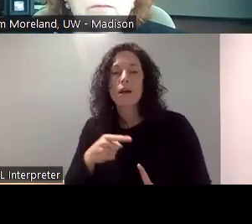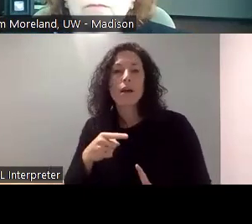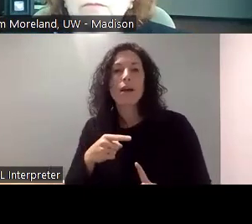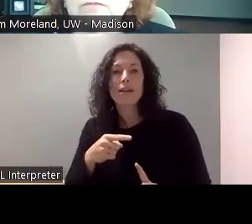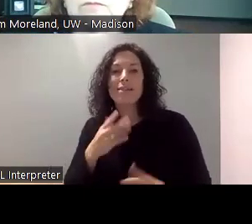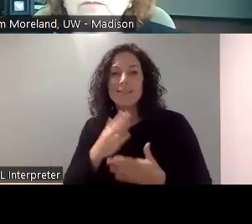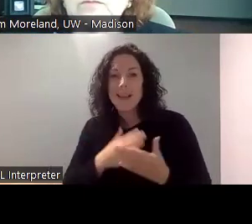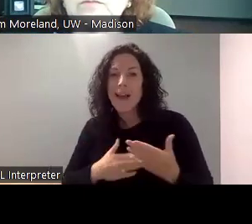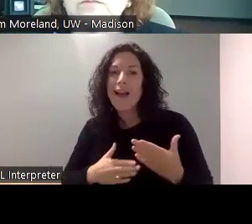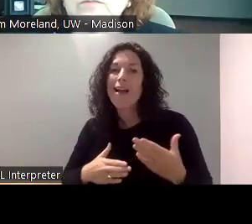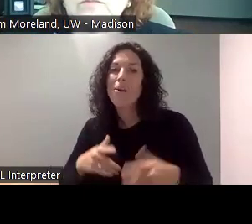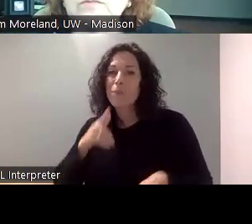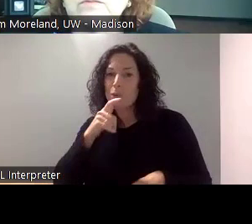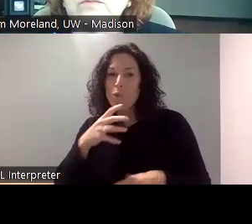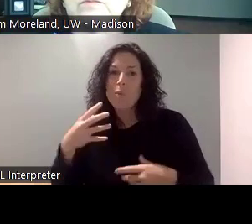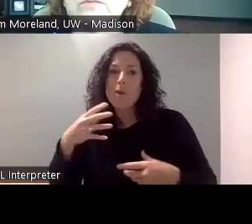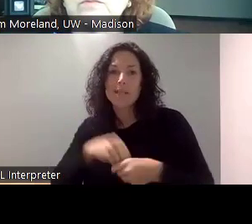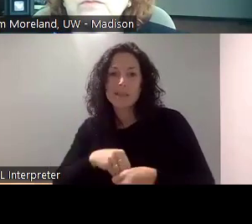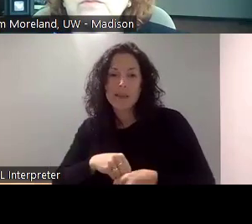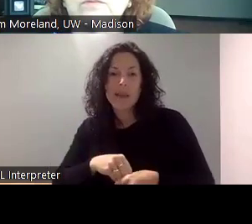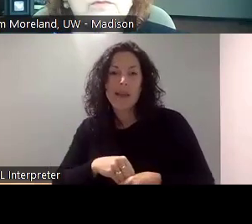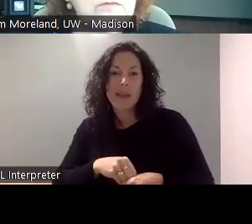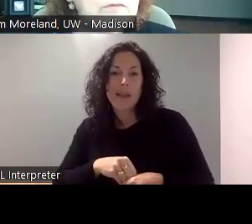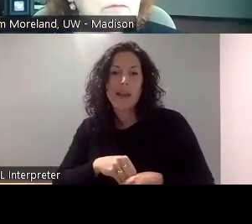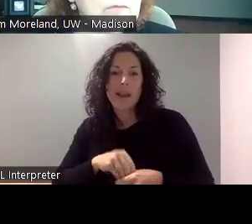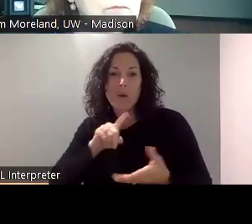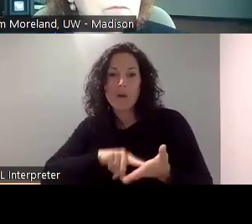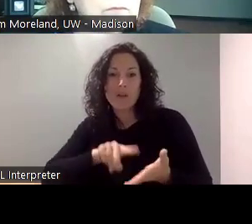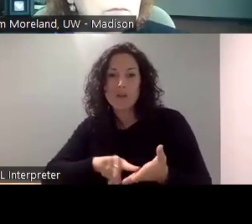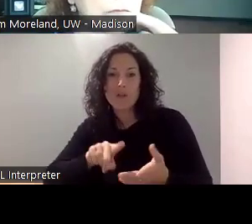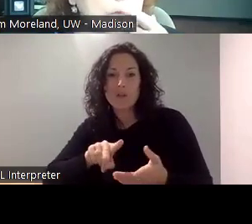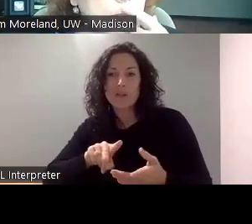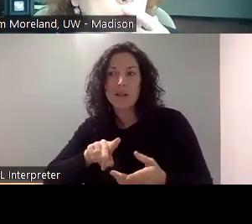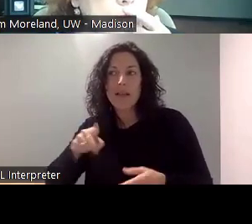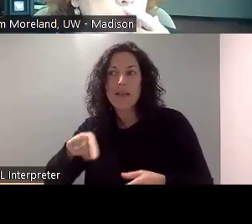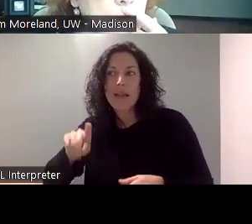can participate in research activities only if they have the cash up-front.